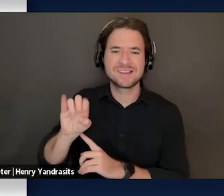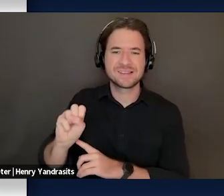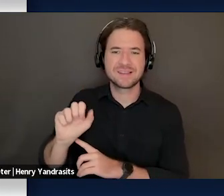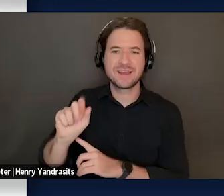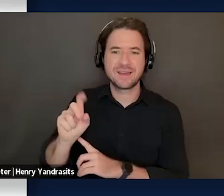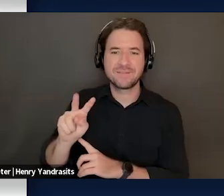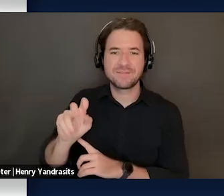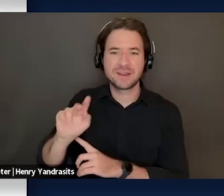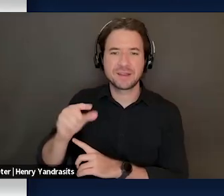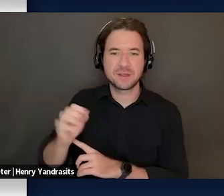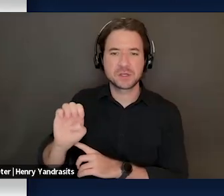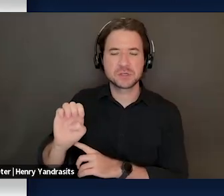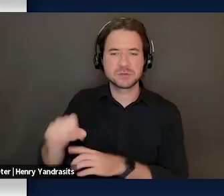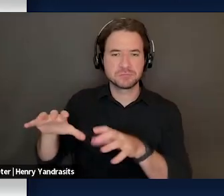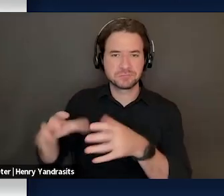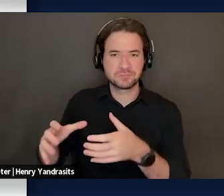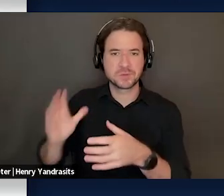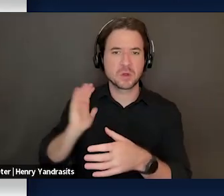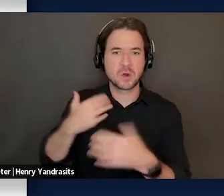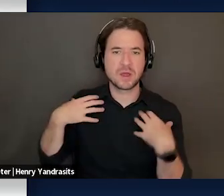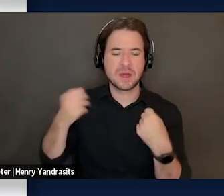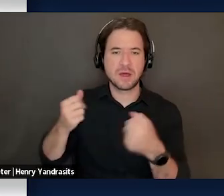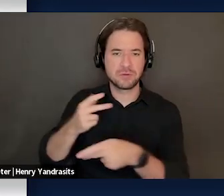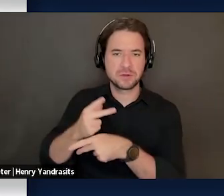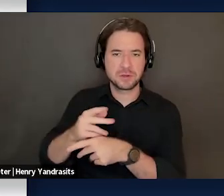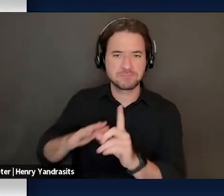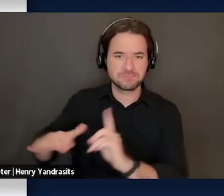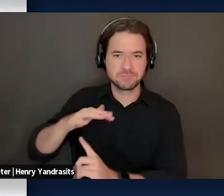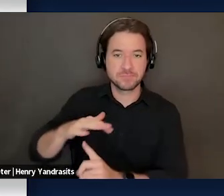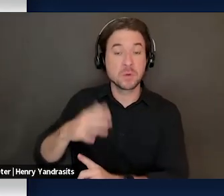And that's because of communication and language barriers that we often see.